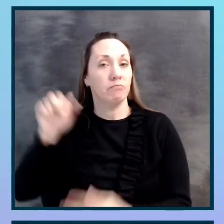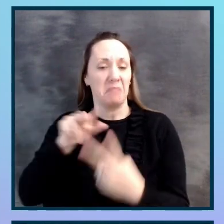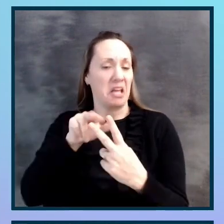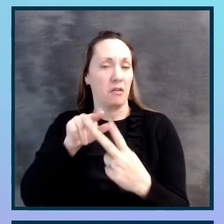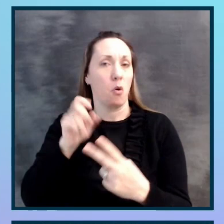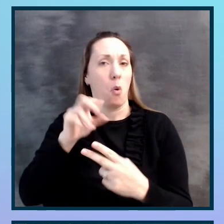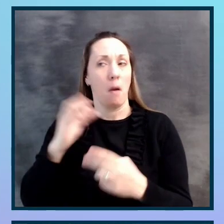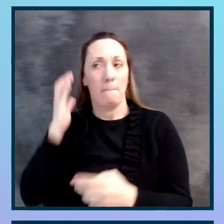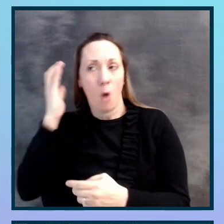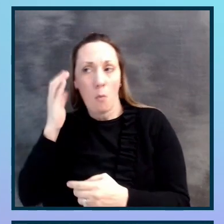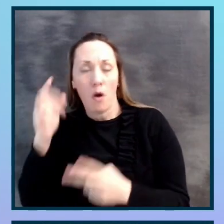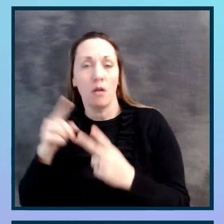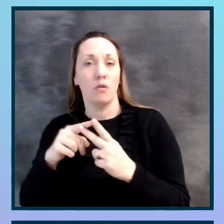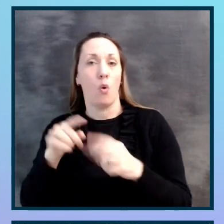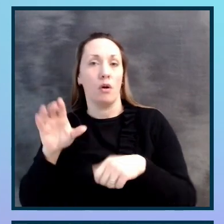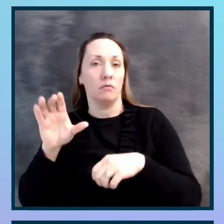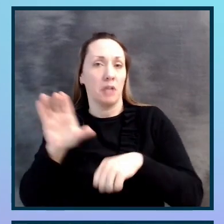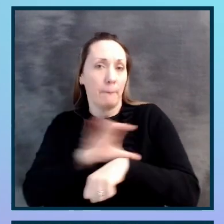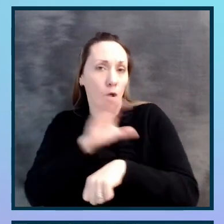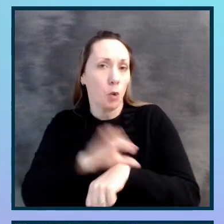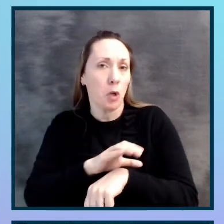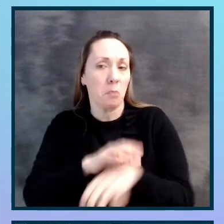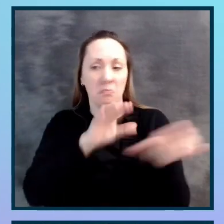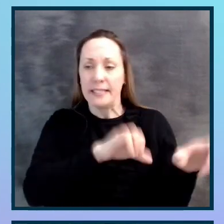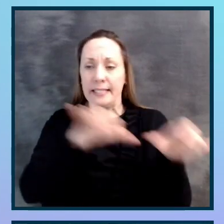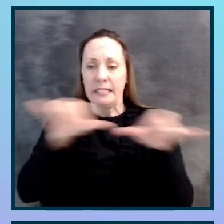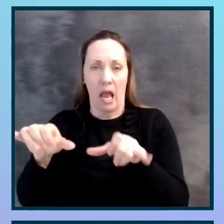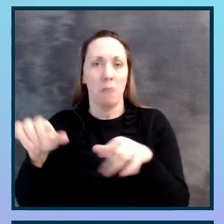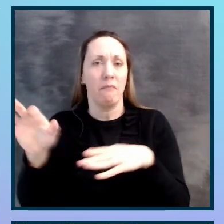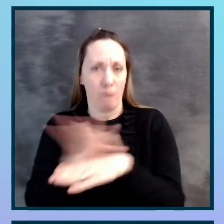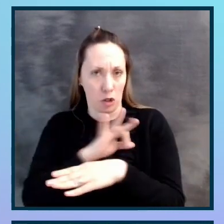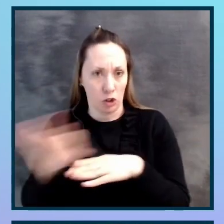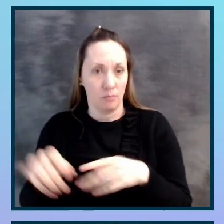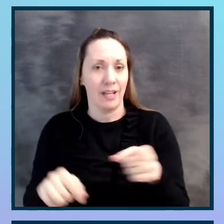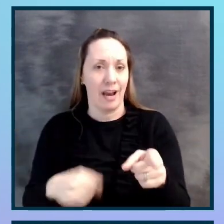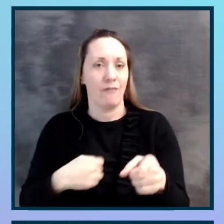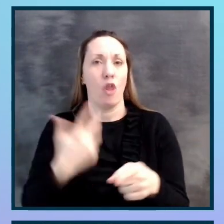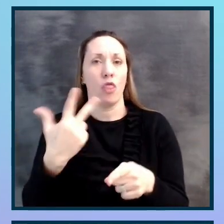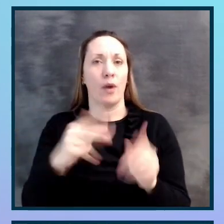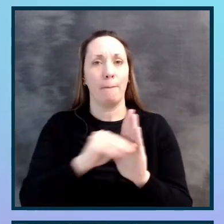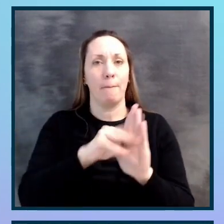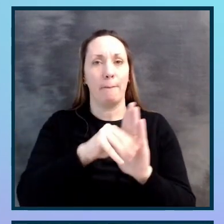you'll get the same functionality. So here we have three screenshots showing an example